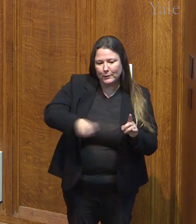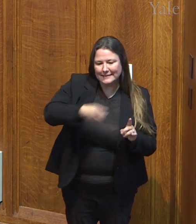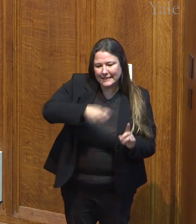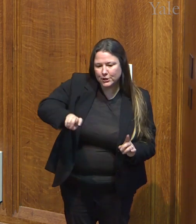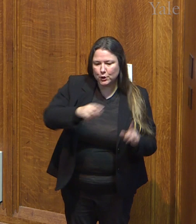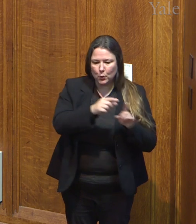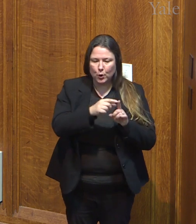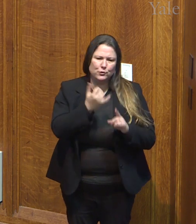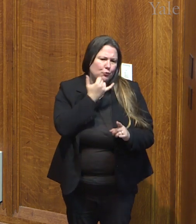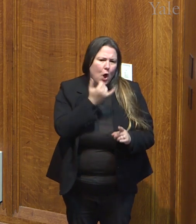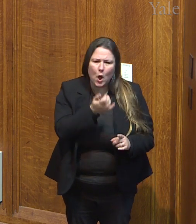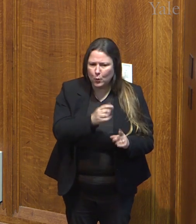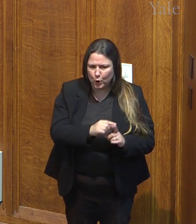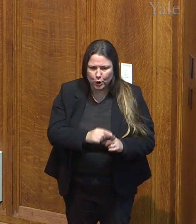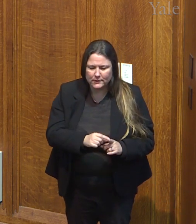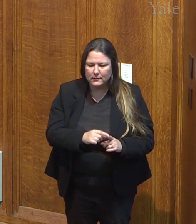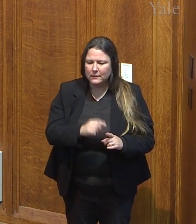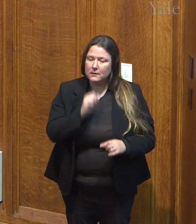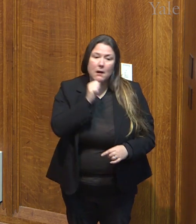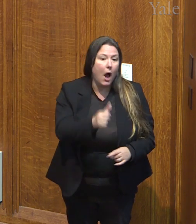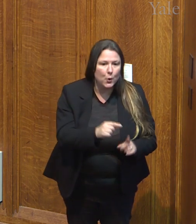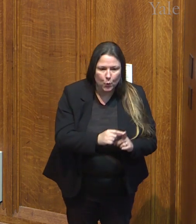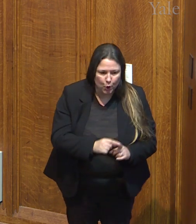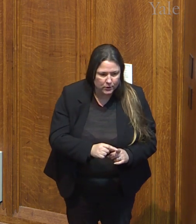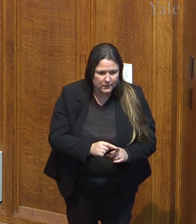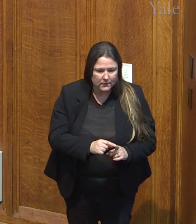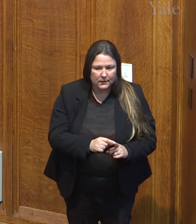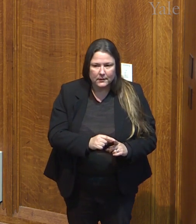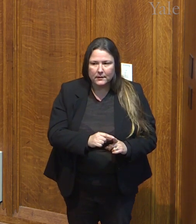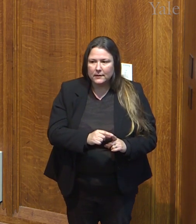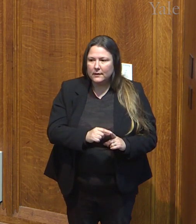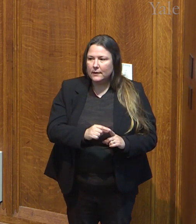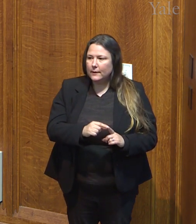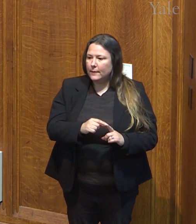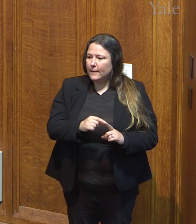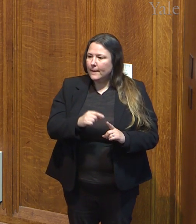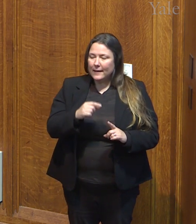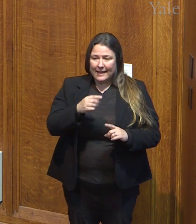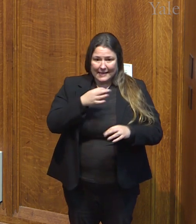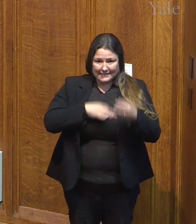wrong words, non-words. That in lieu of those actually spoken